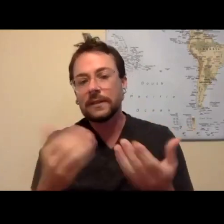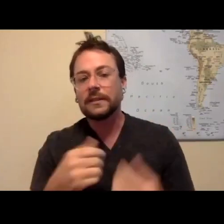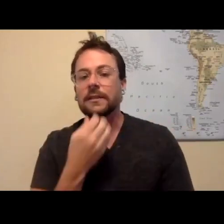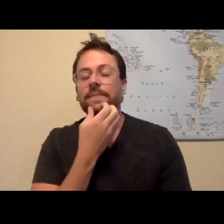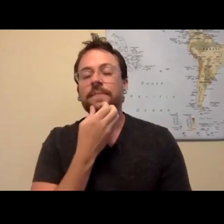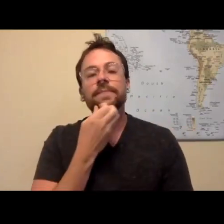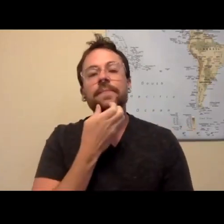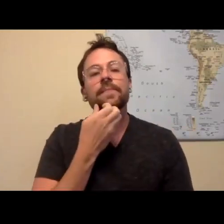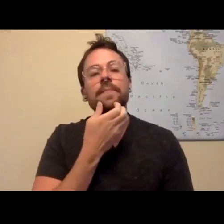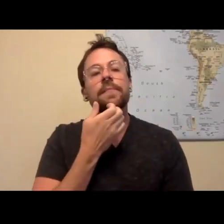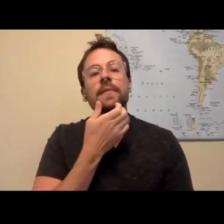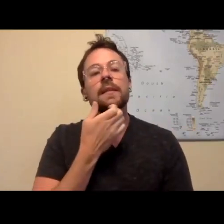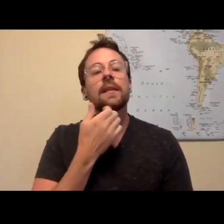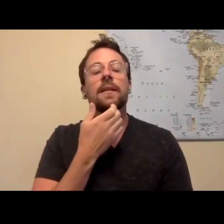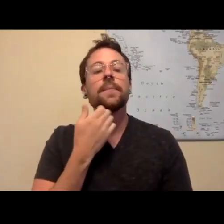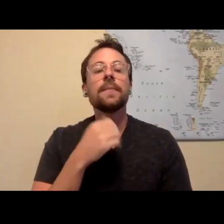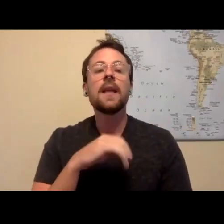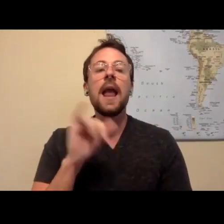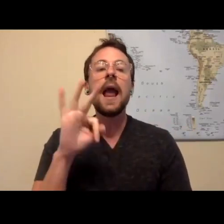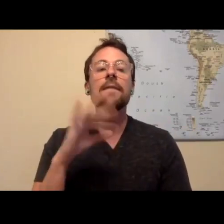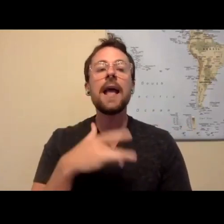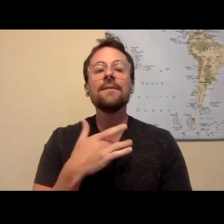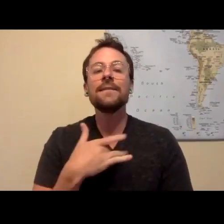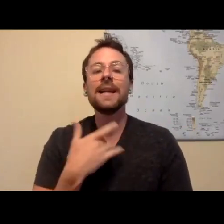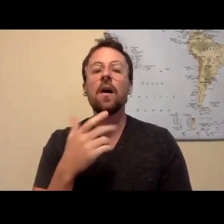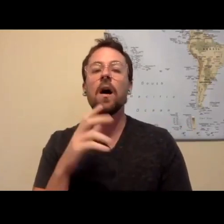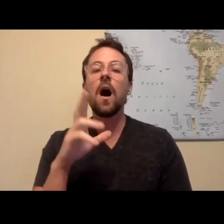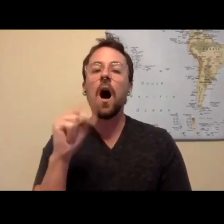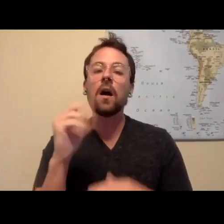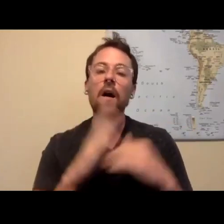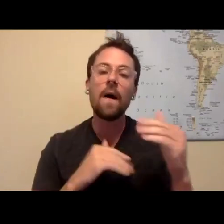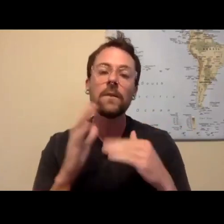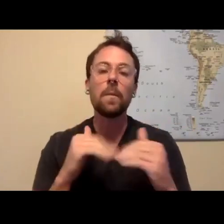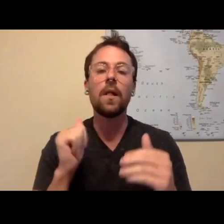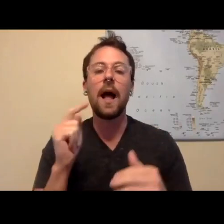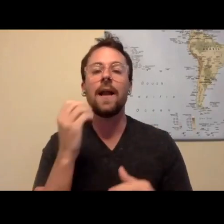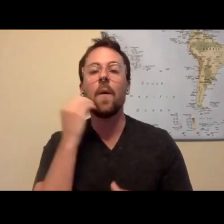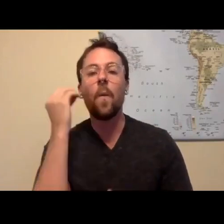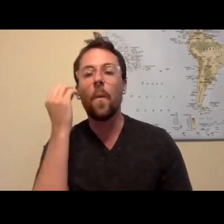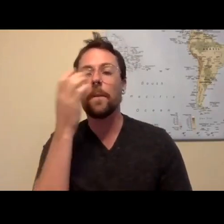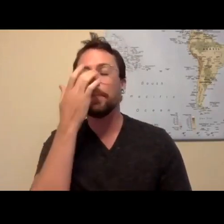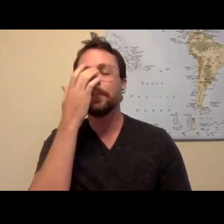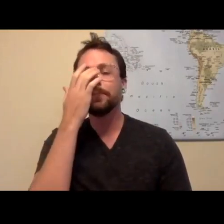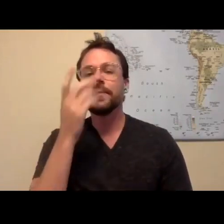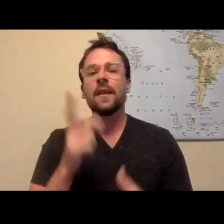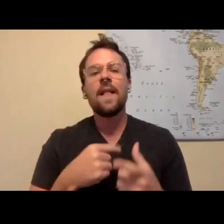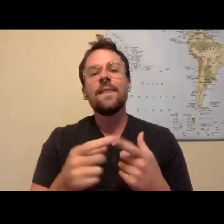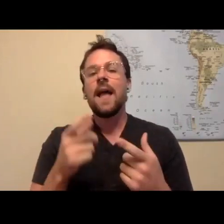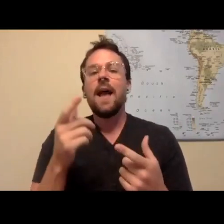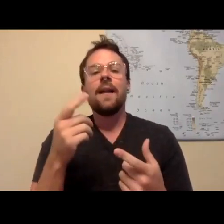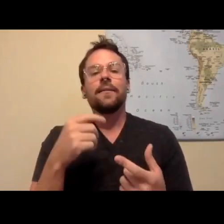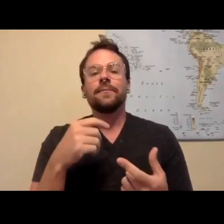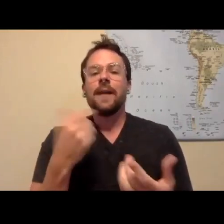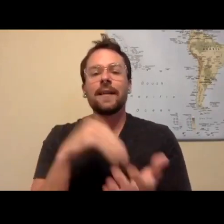If this is really a situation of abuse, then we will need to report this to the proper authorities.